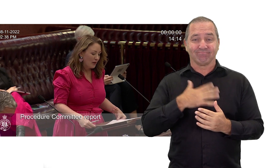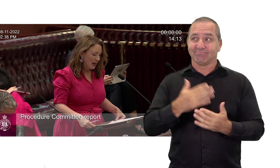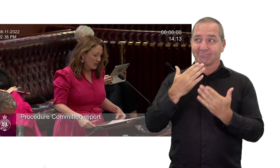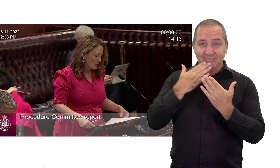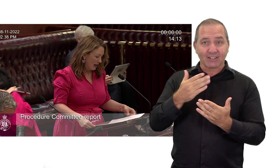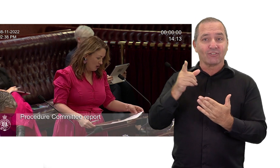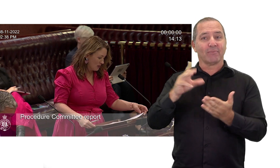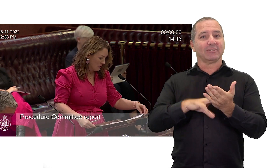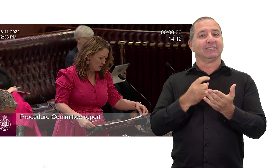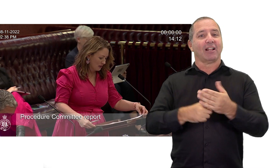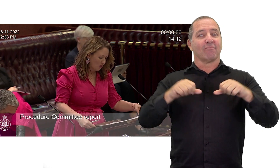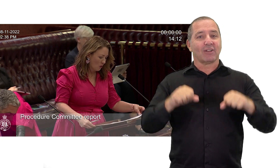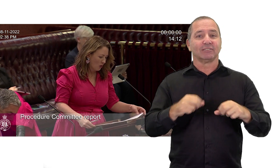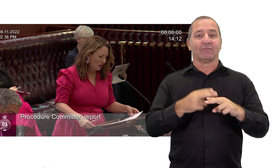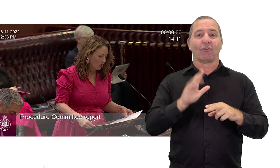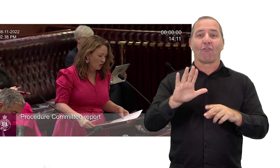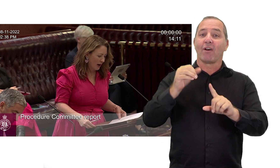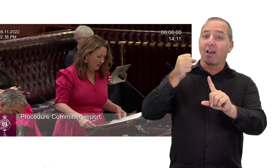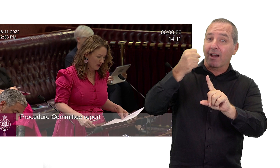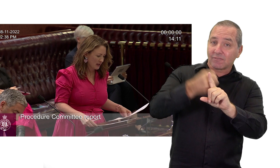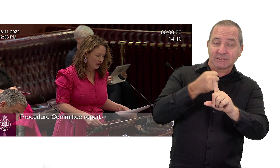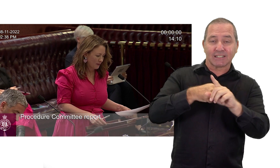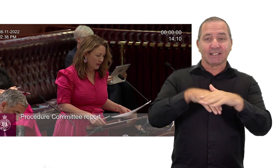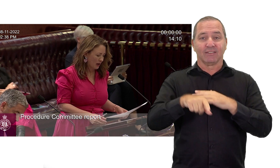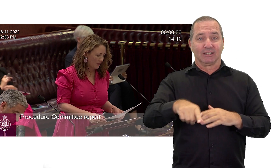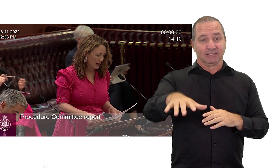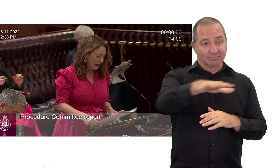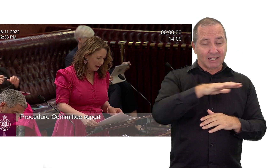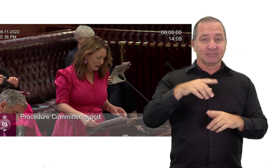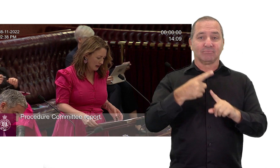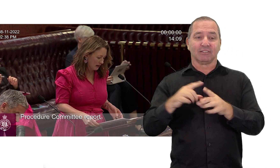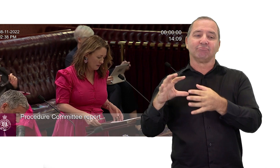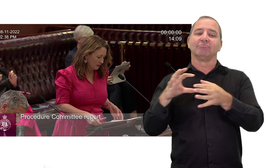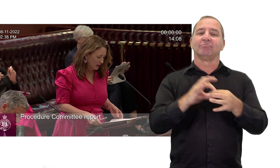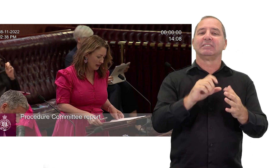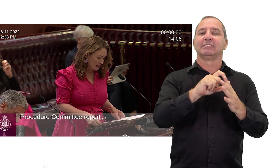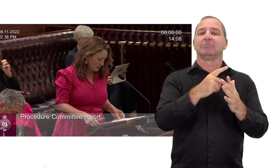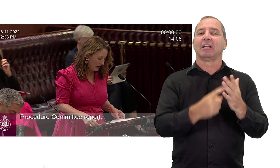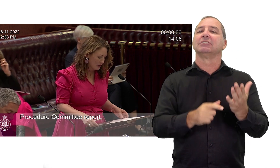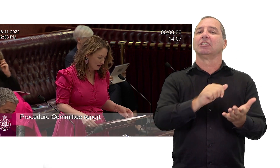And I would like to thank Mr President for your advocacy in this space